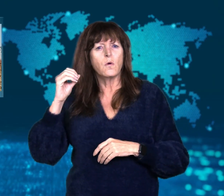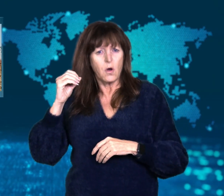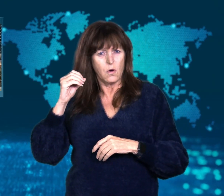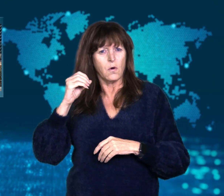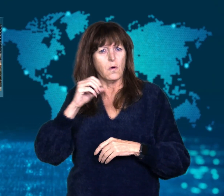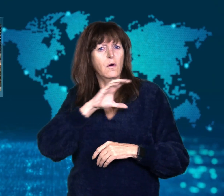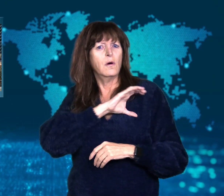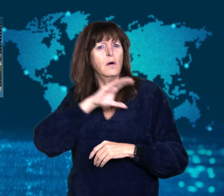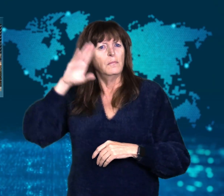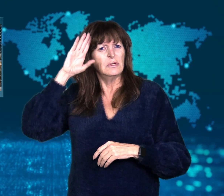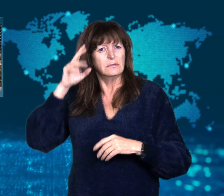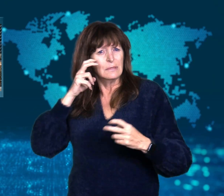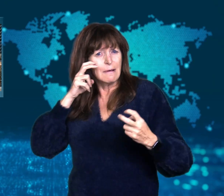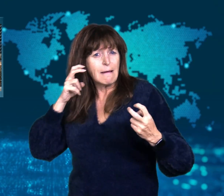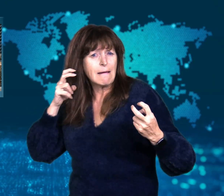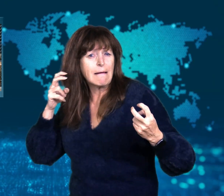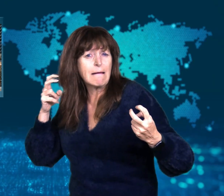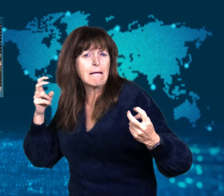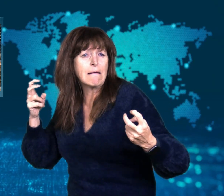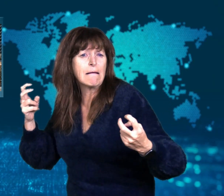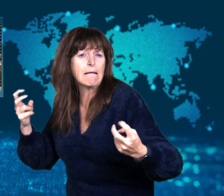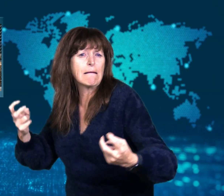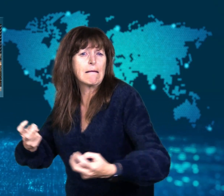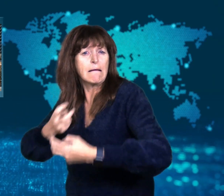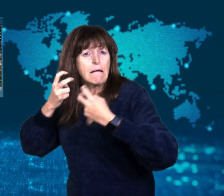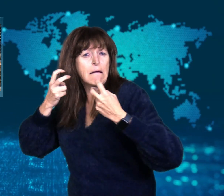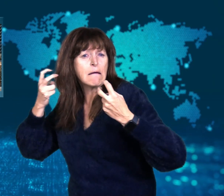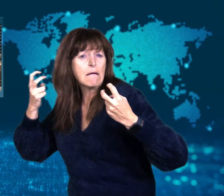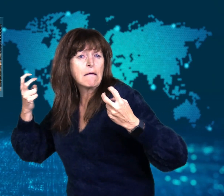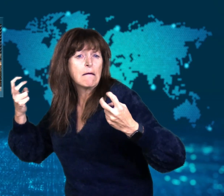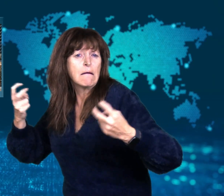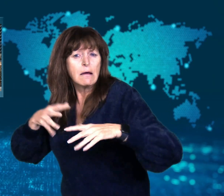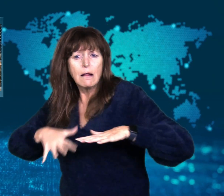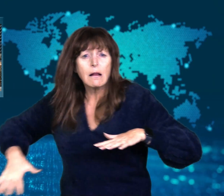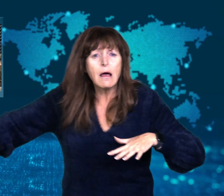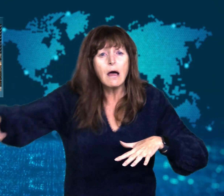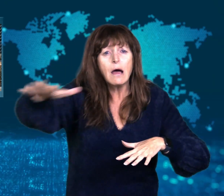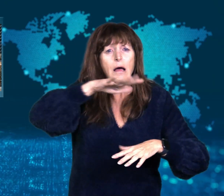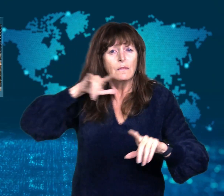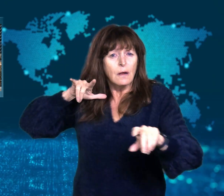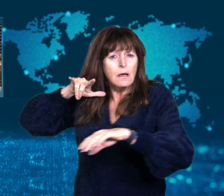Over 100 officers searched for her in a massive effort